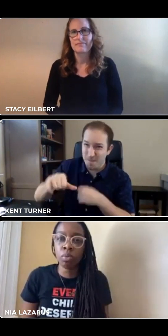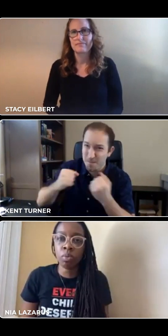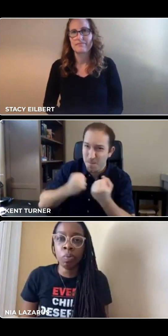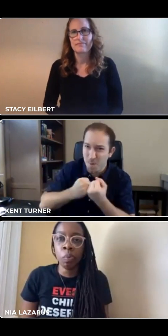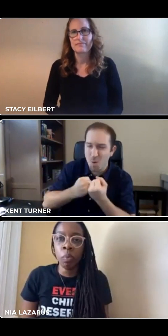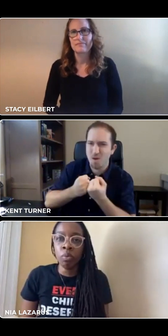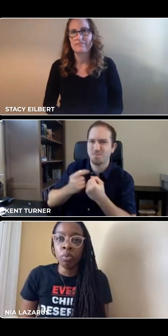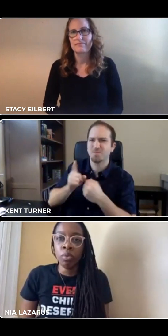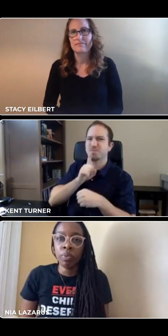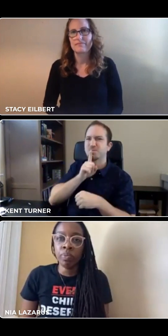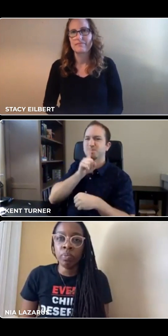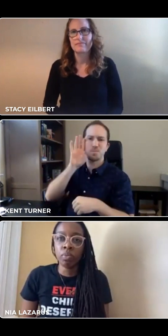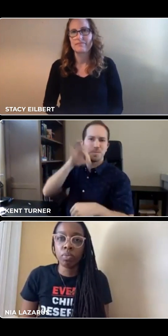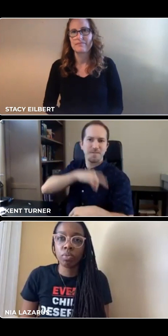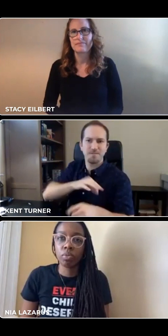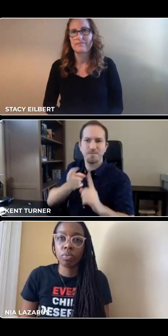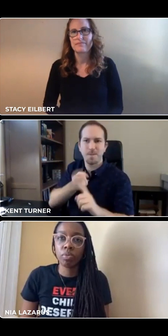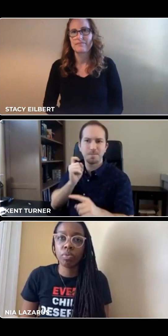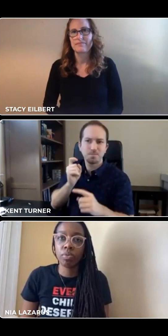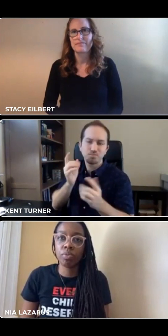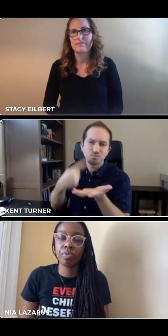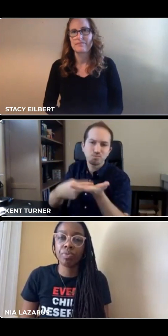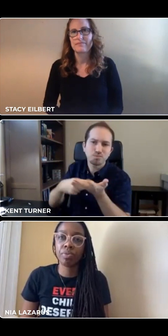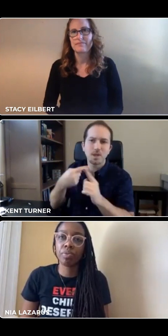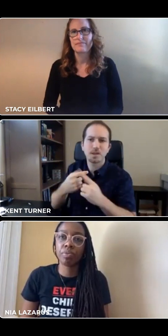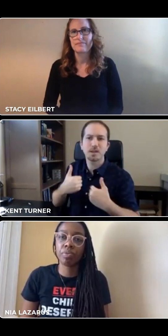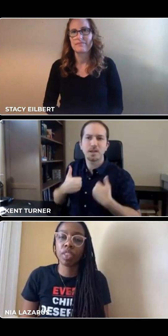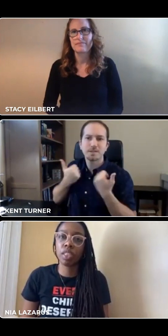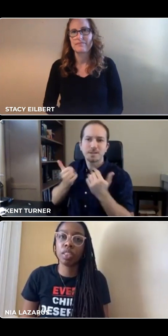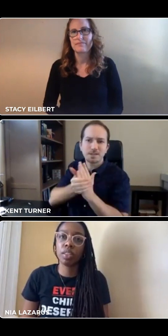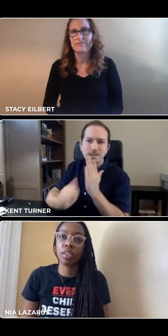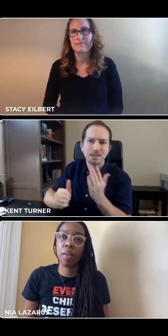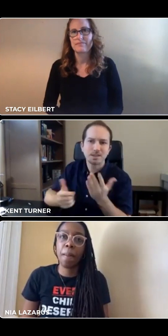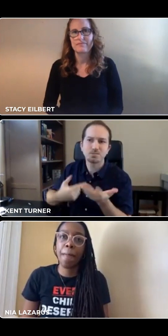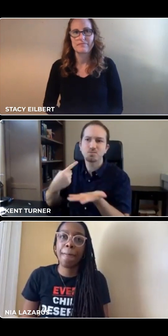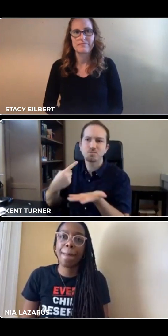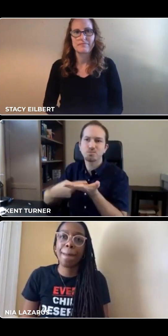chats, especially with the students who need the support. They would really benefit, as